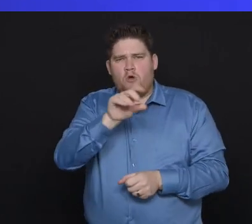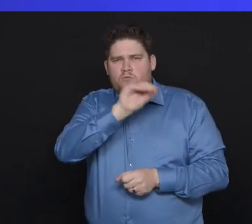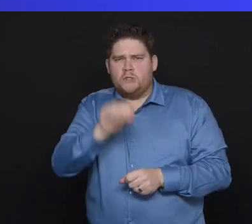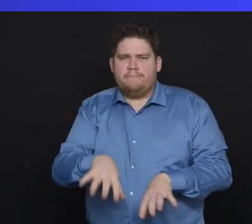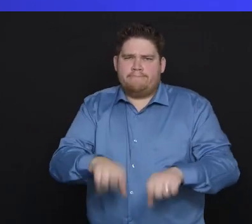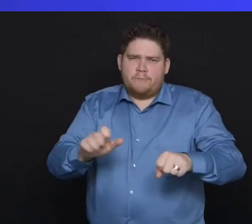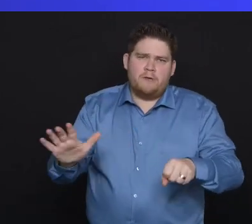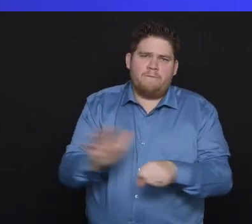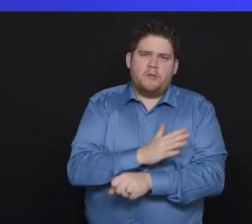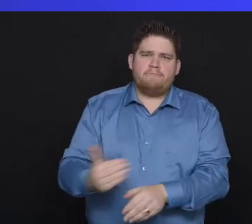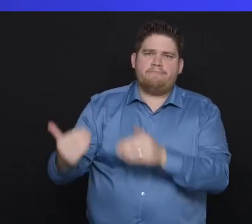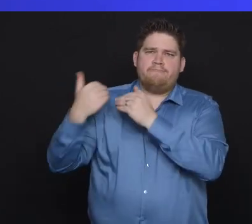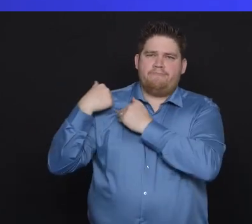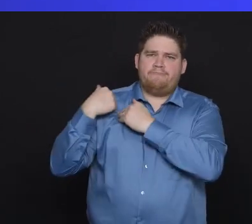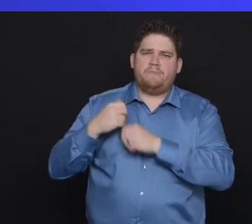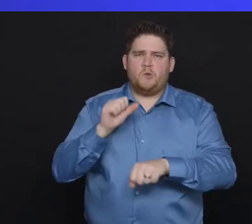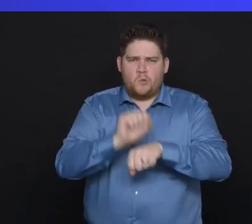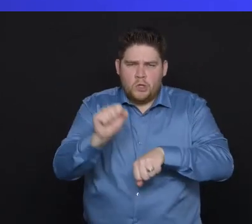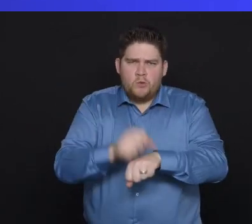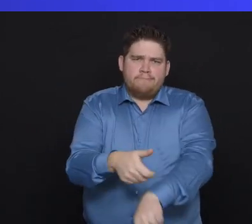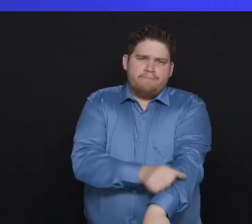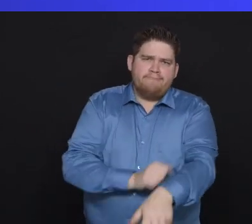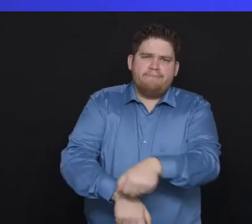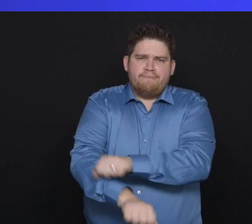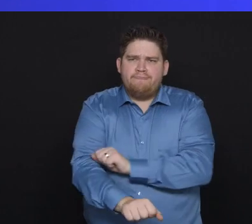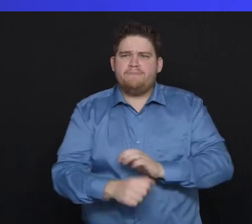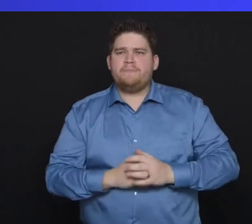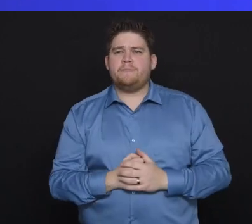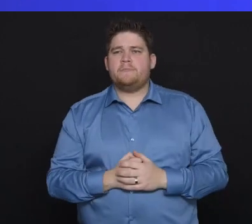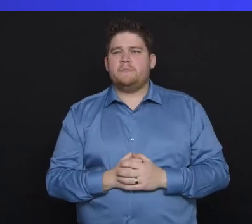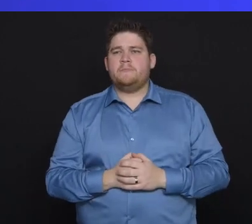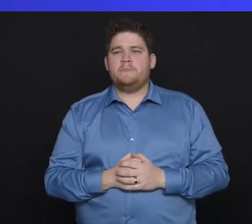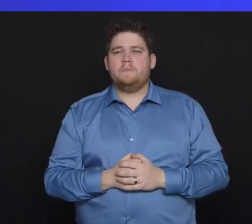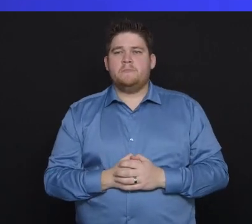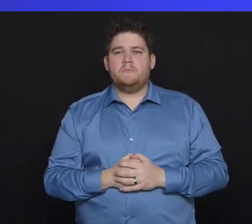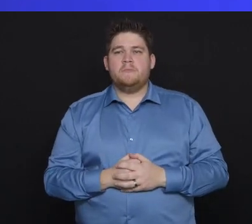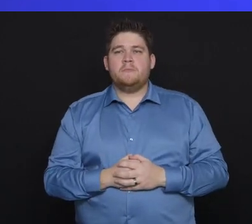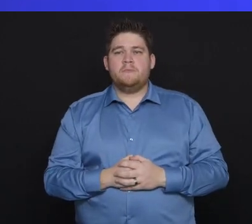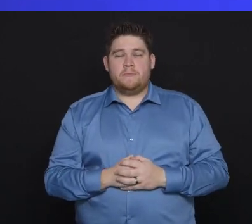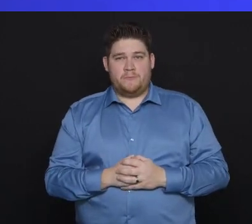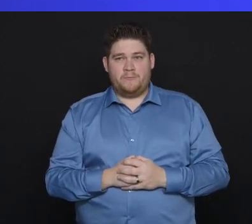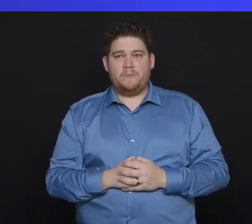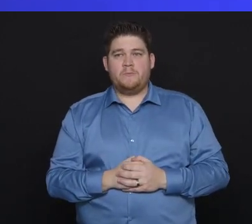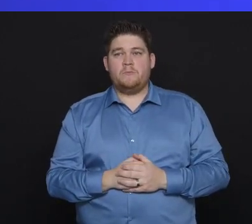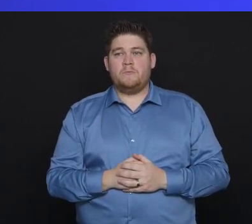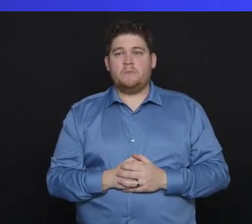everyone to be 100% all in. If anyone takes any from this, they need to do less, that is not the right